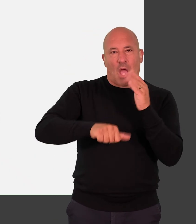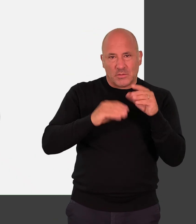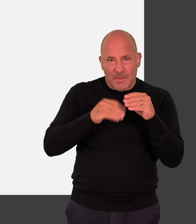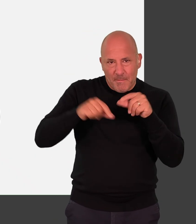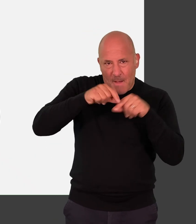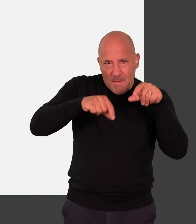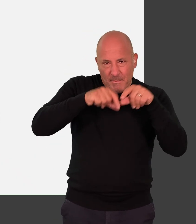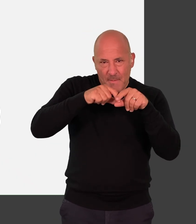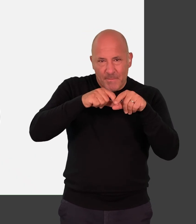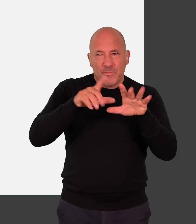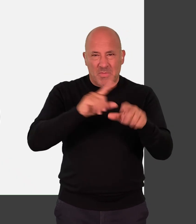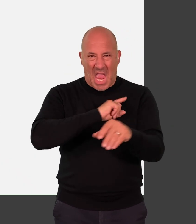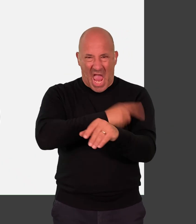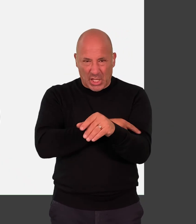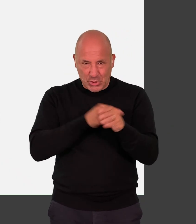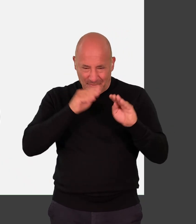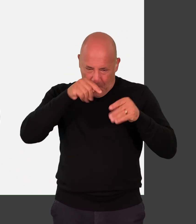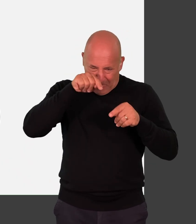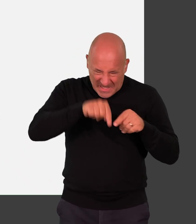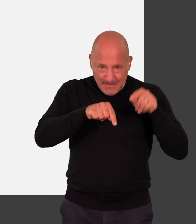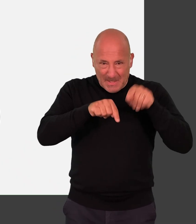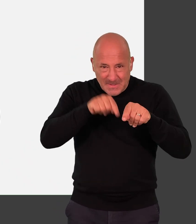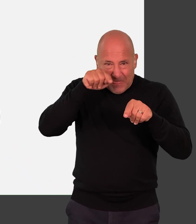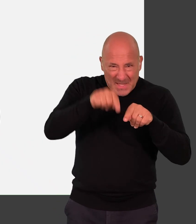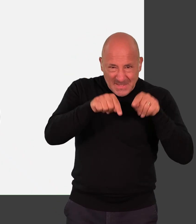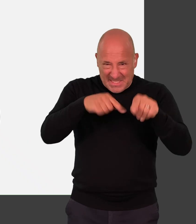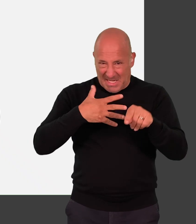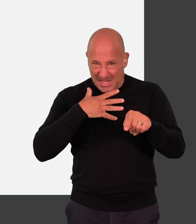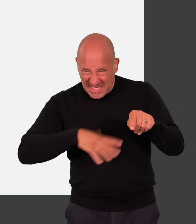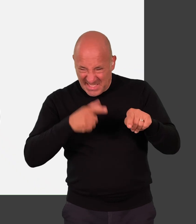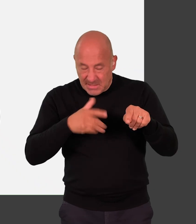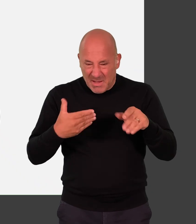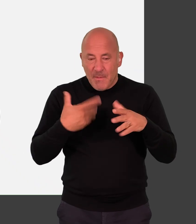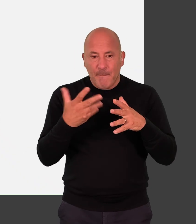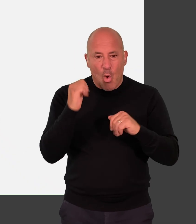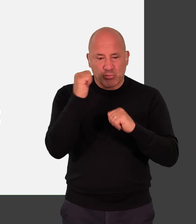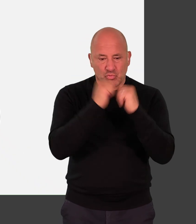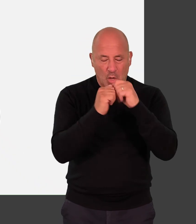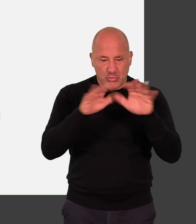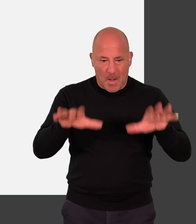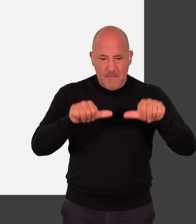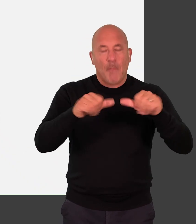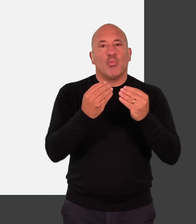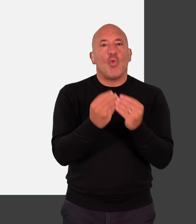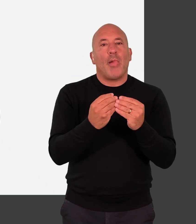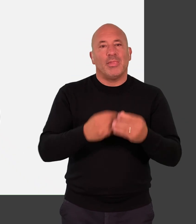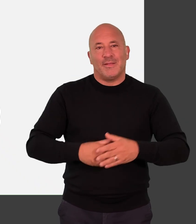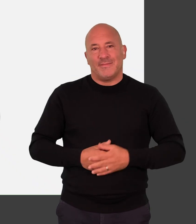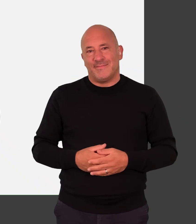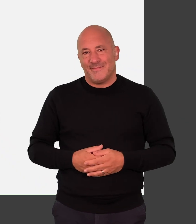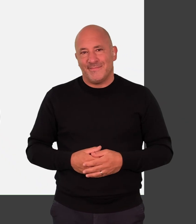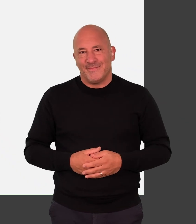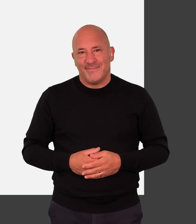Deliberately allocating energy and attention to what’s needed adds structure and substance.